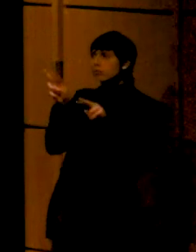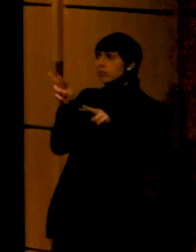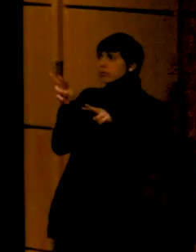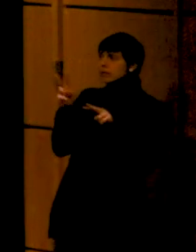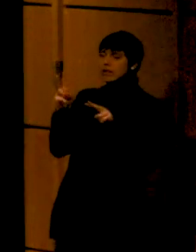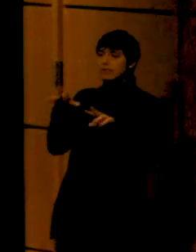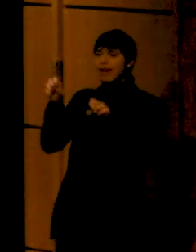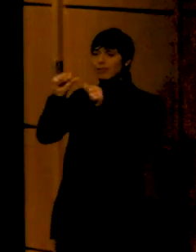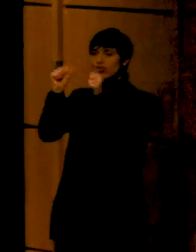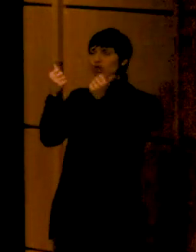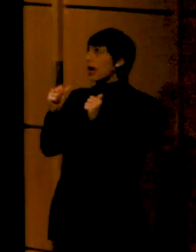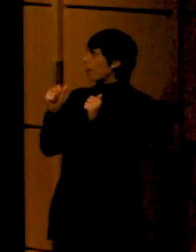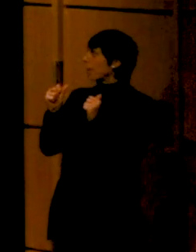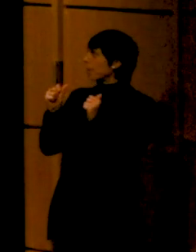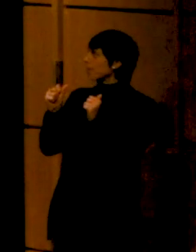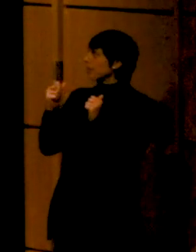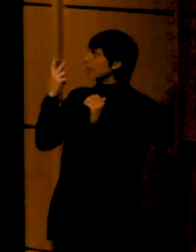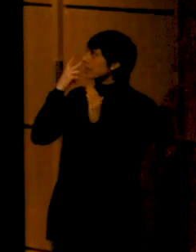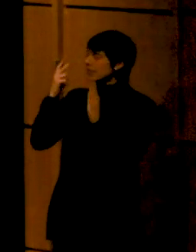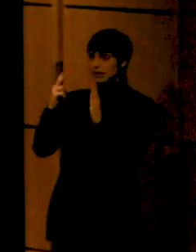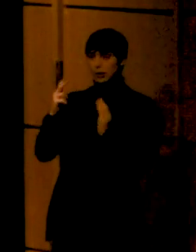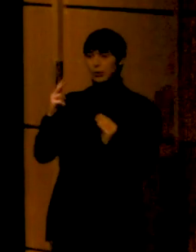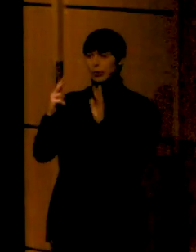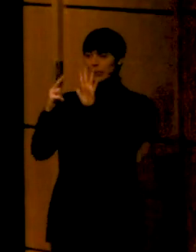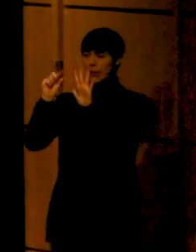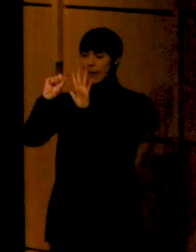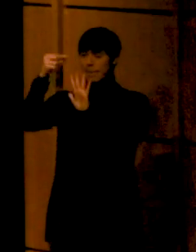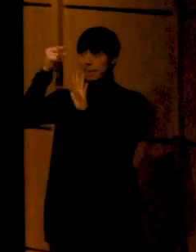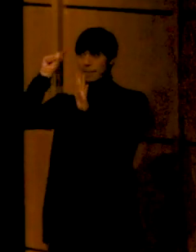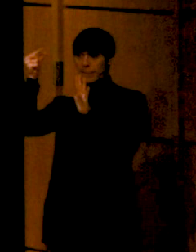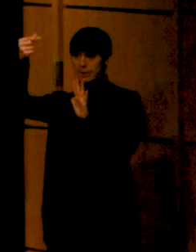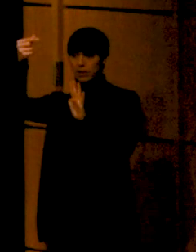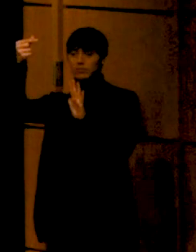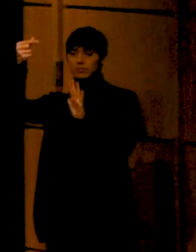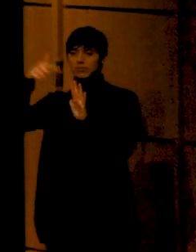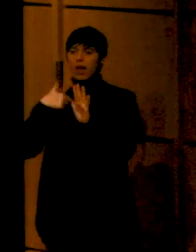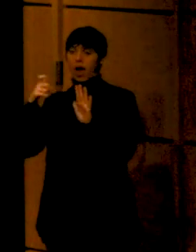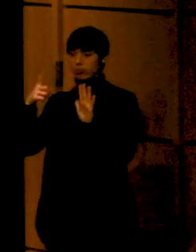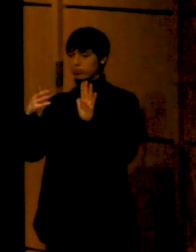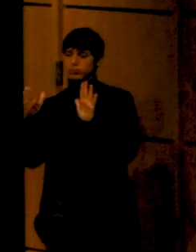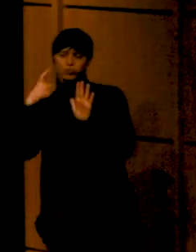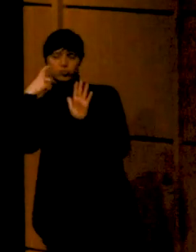shape in flight. And I point this out to you because you can go into the branch gallery into the learning